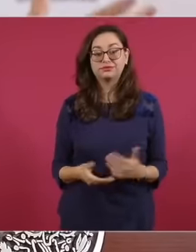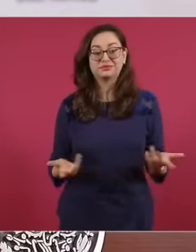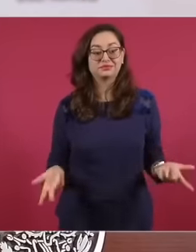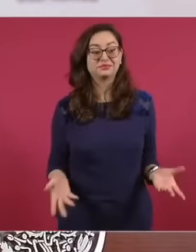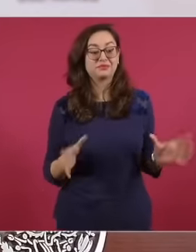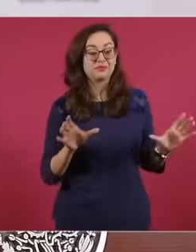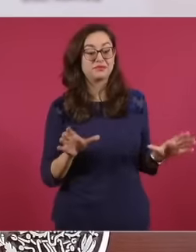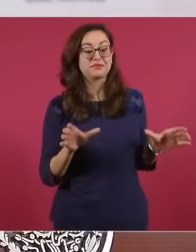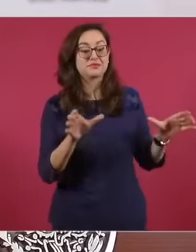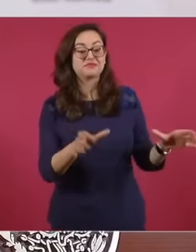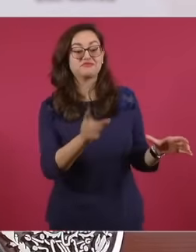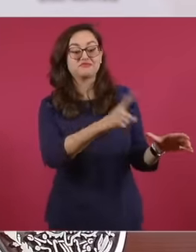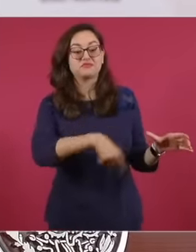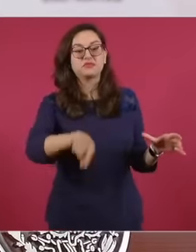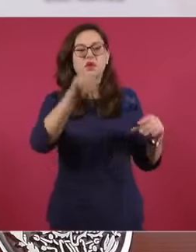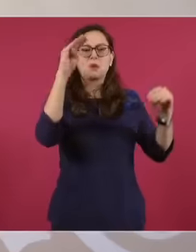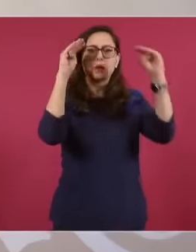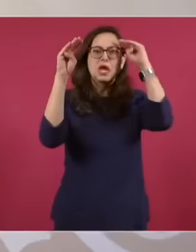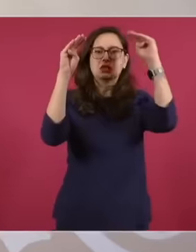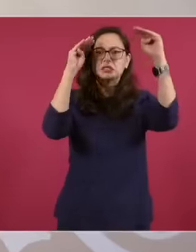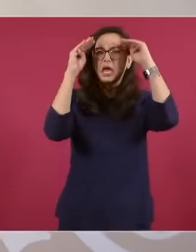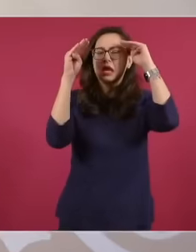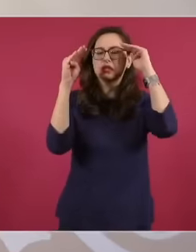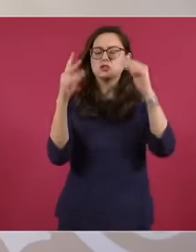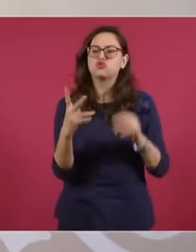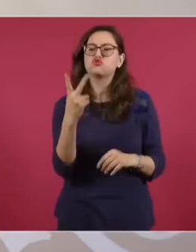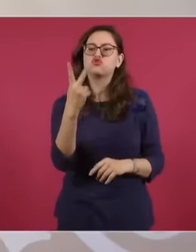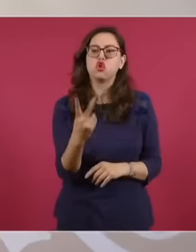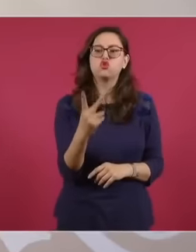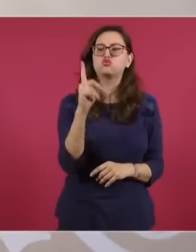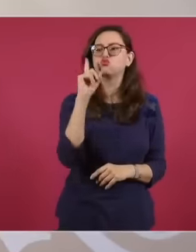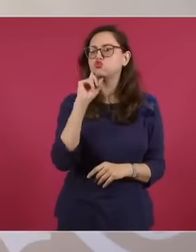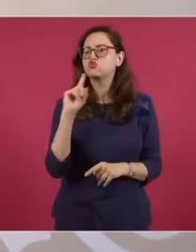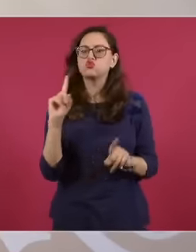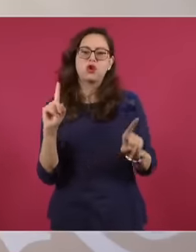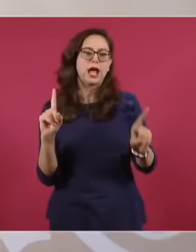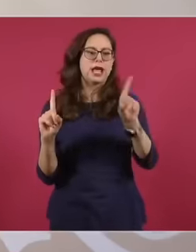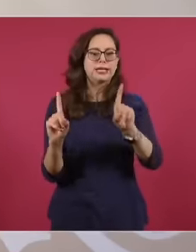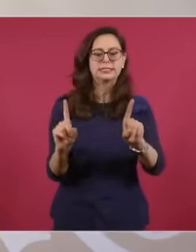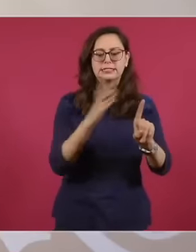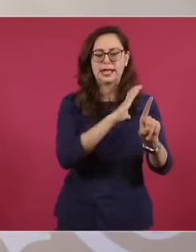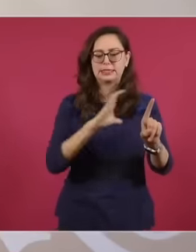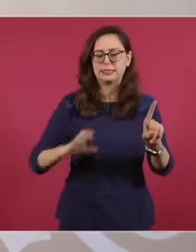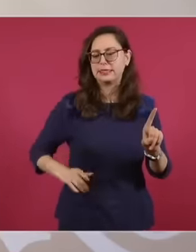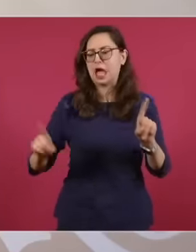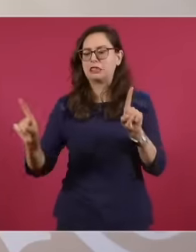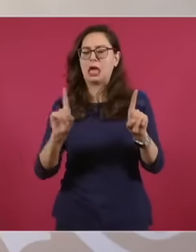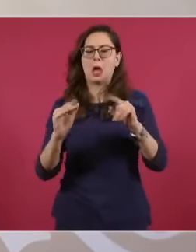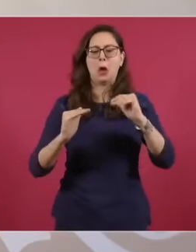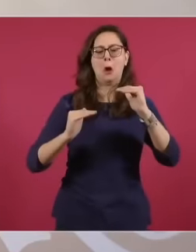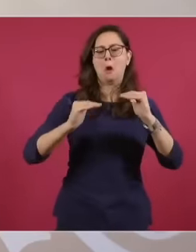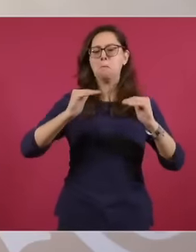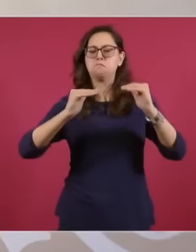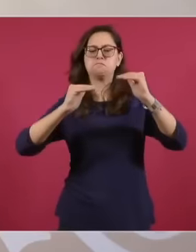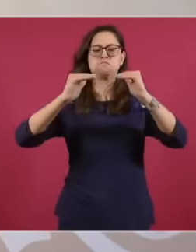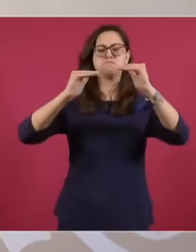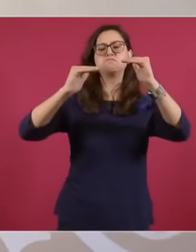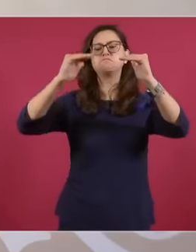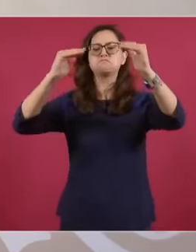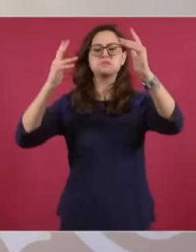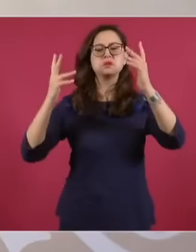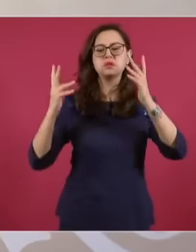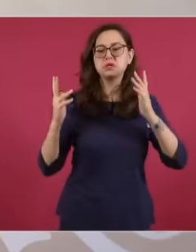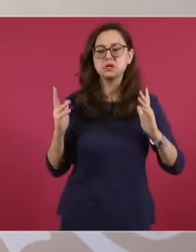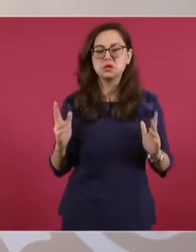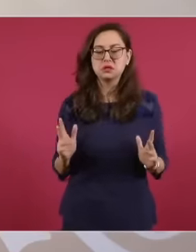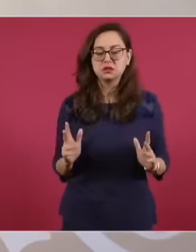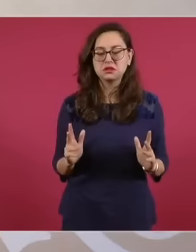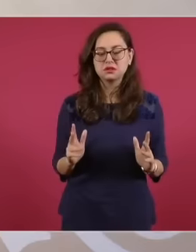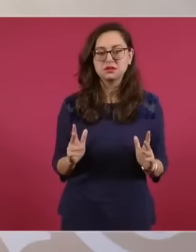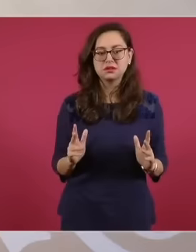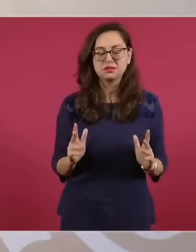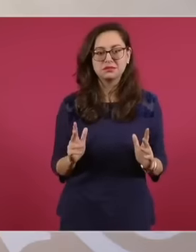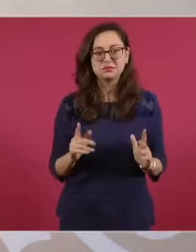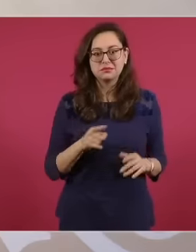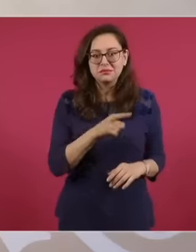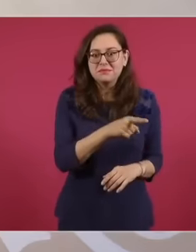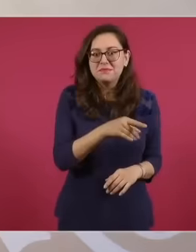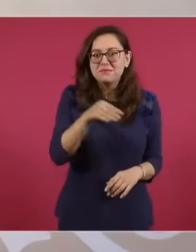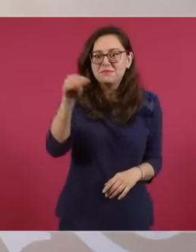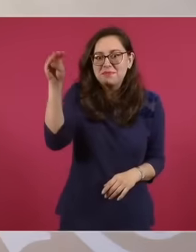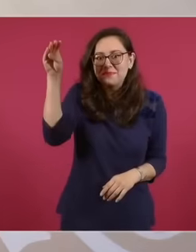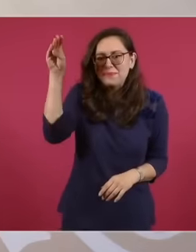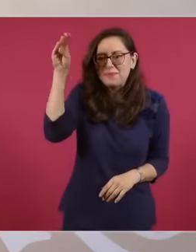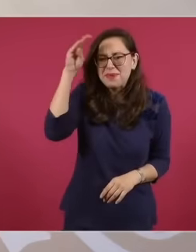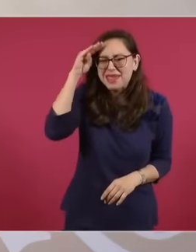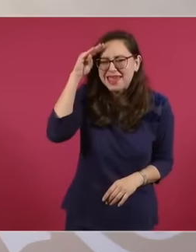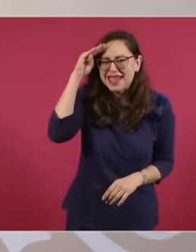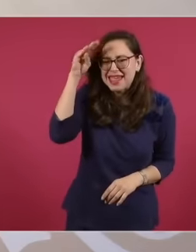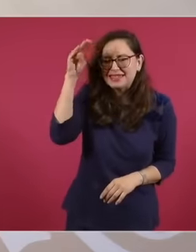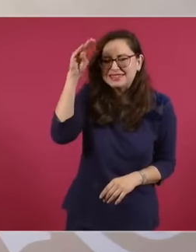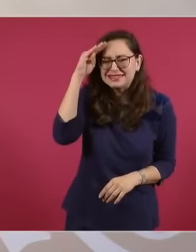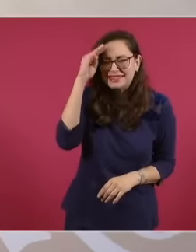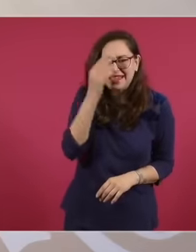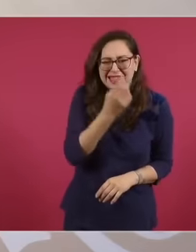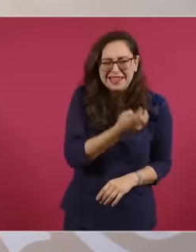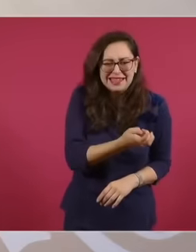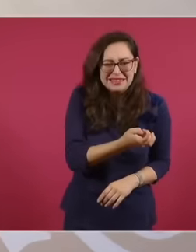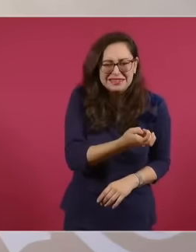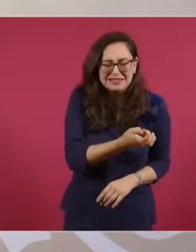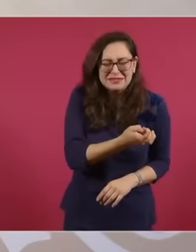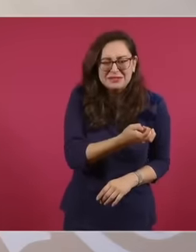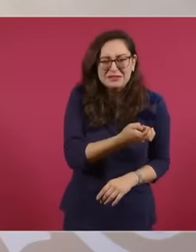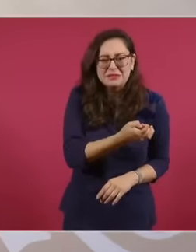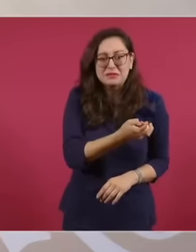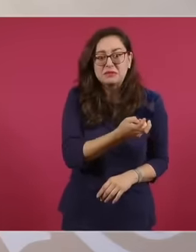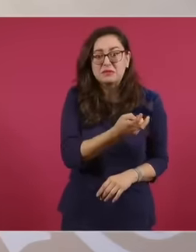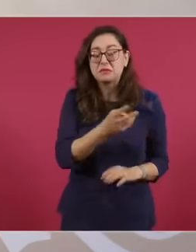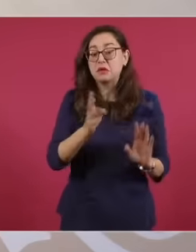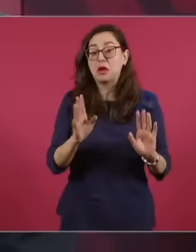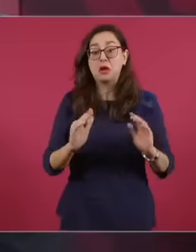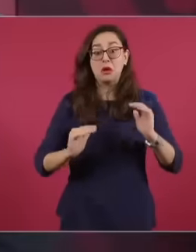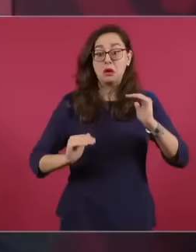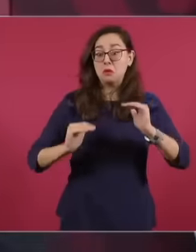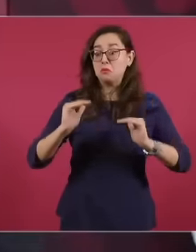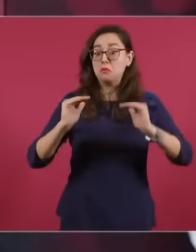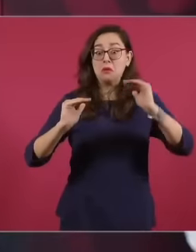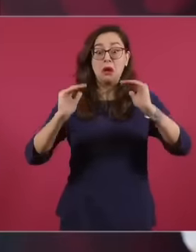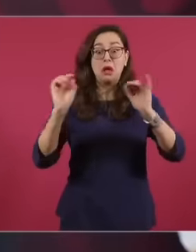Mrs. Soir a tie with this president-elect and suddenly What